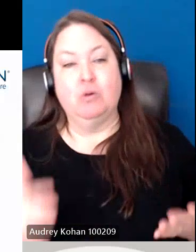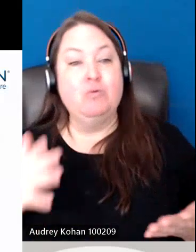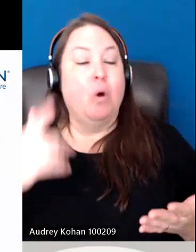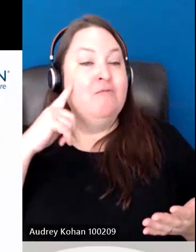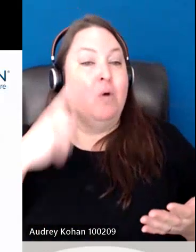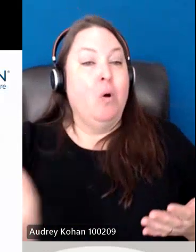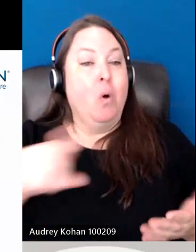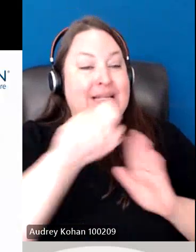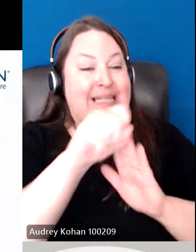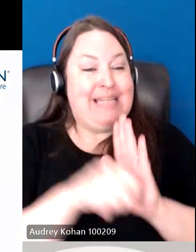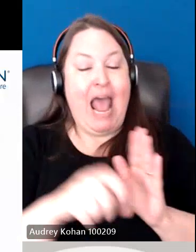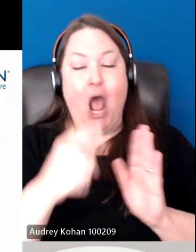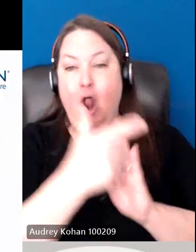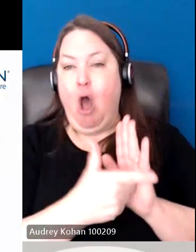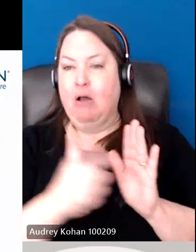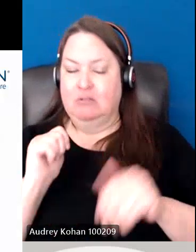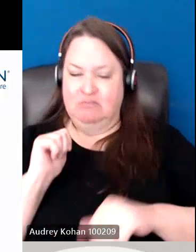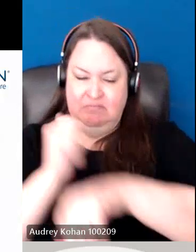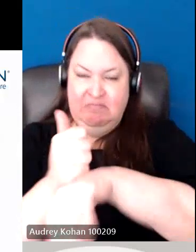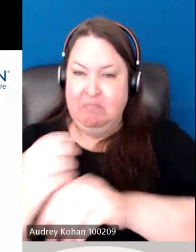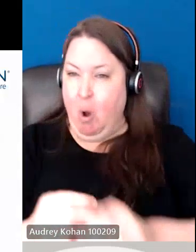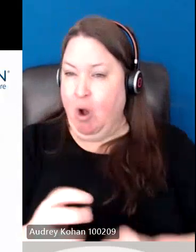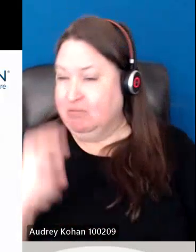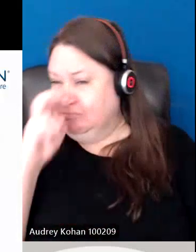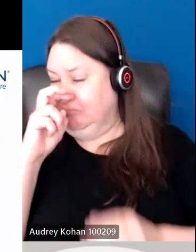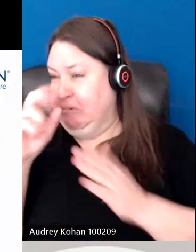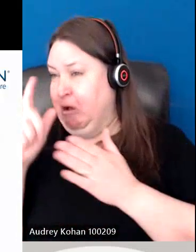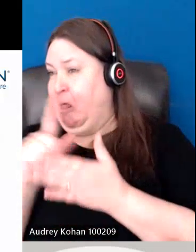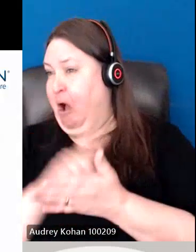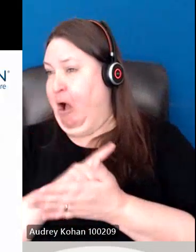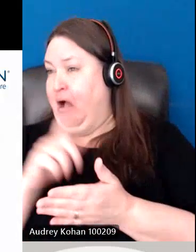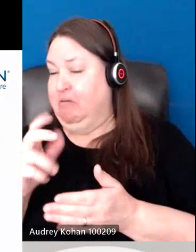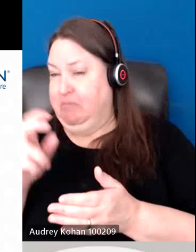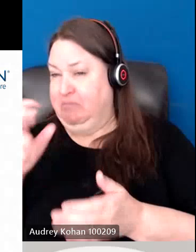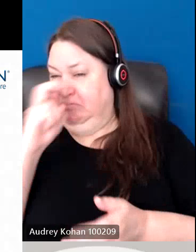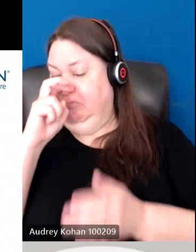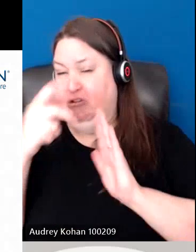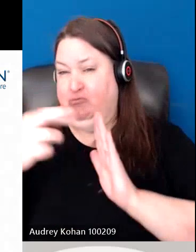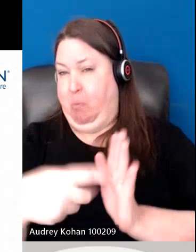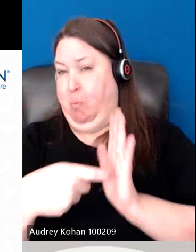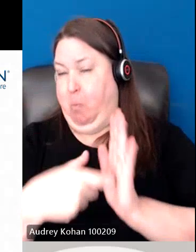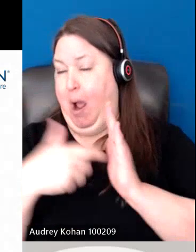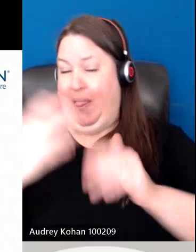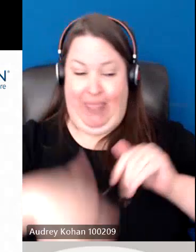laws impose stricter requirements than Federal Regulations make sure that your policies comply